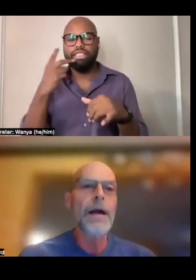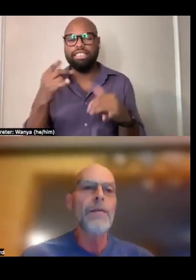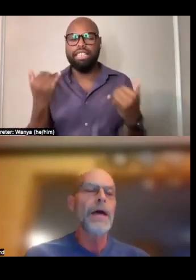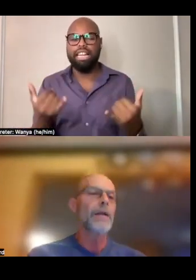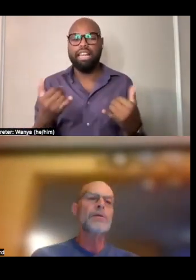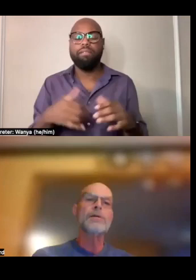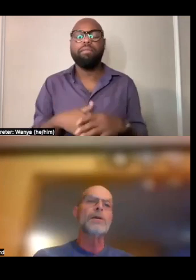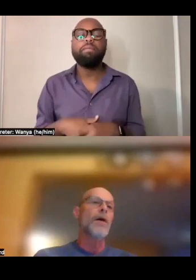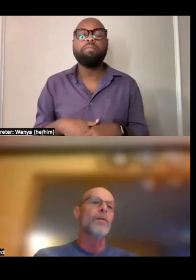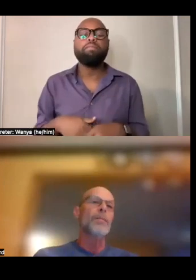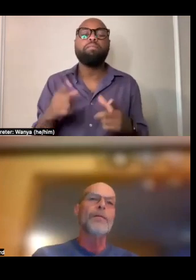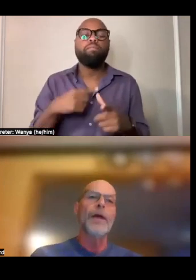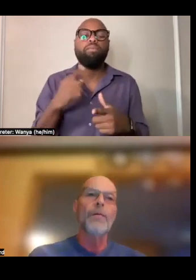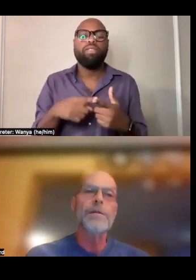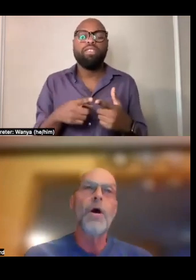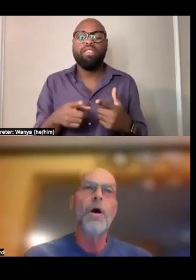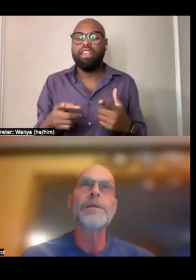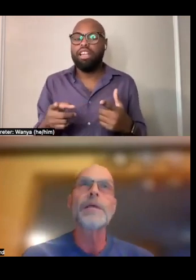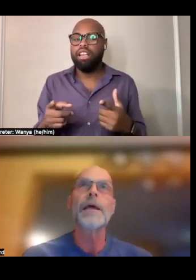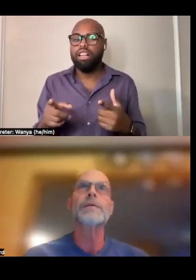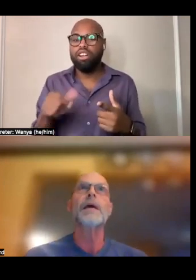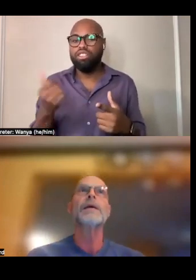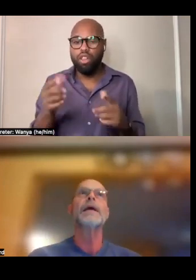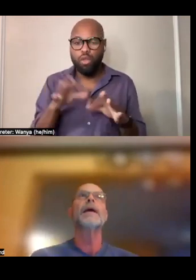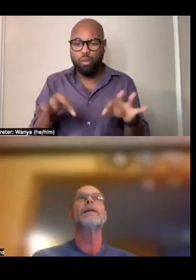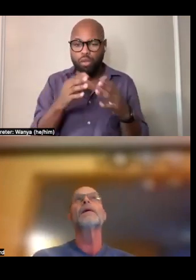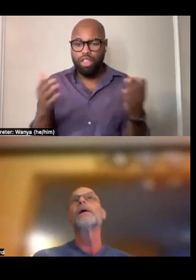And then just another big thing was the HOPE VI, again,